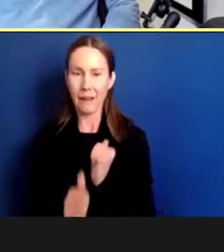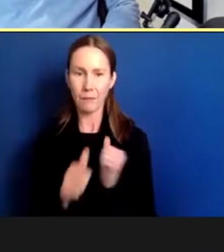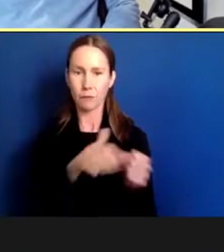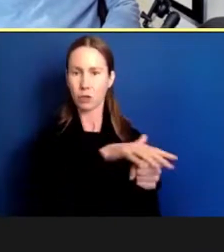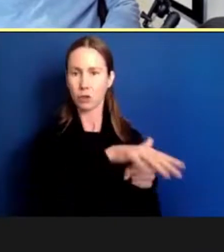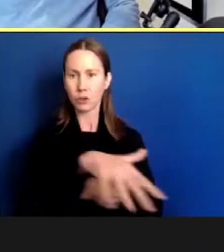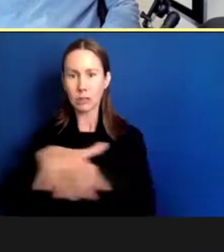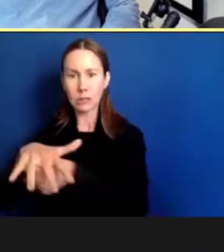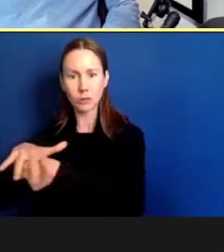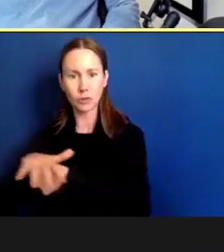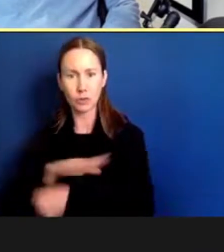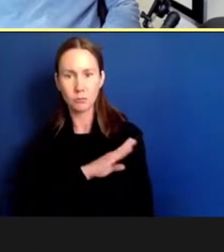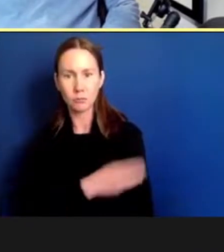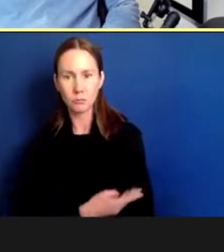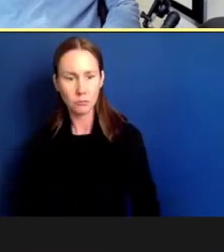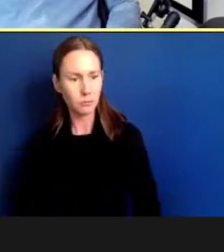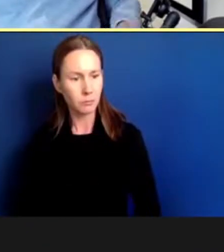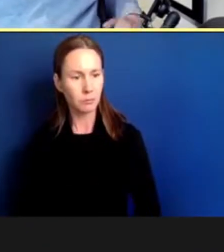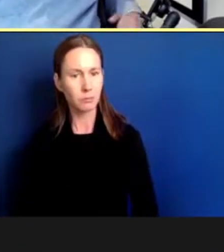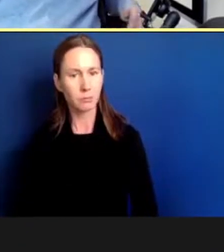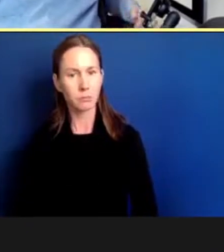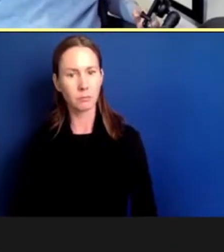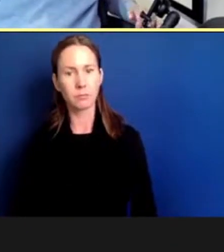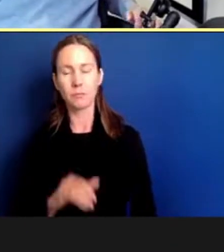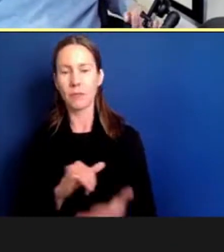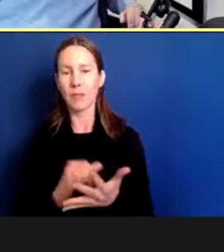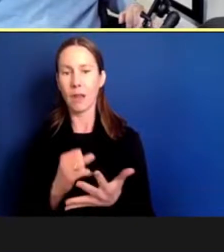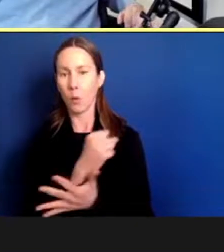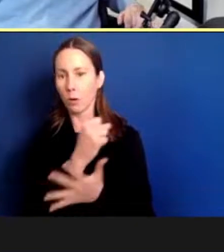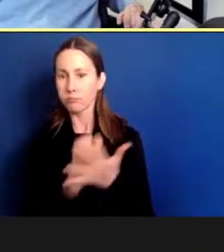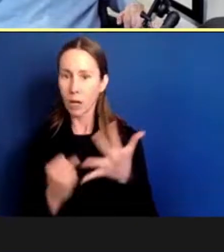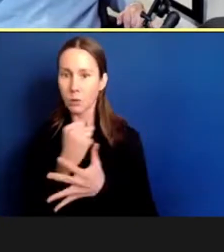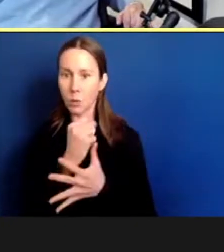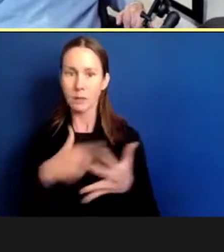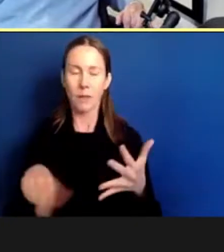To not then prioritize them for purposes of the vaccine was simply unconscionable.